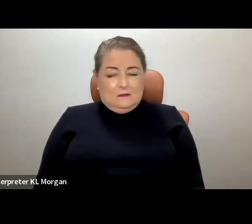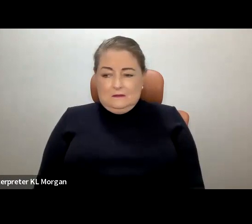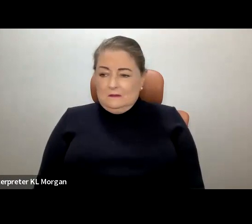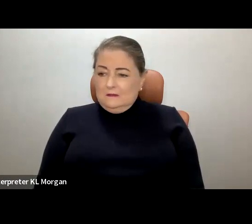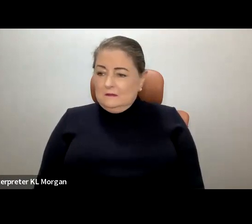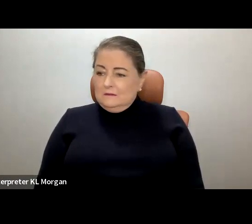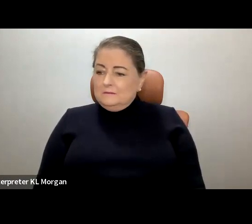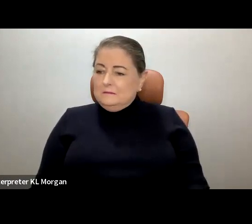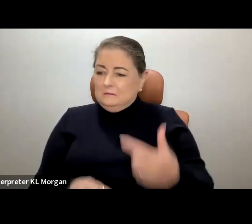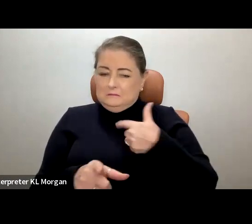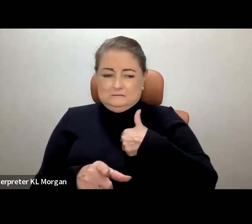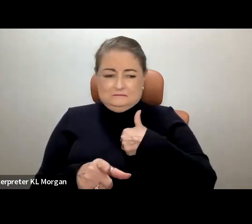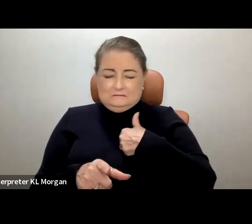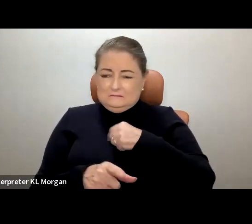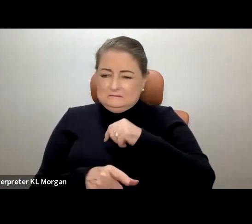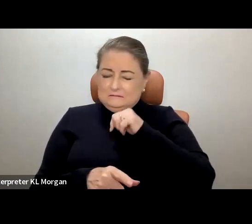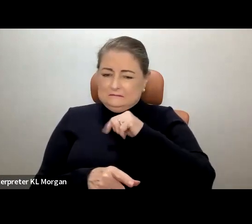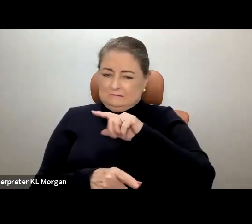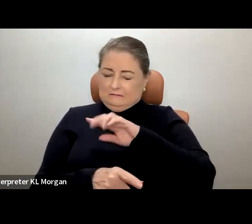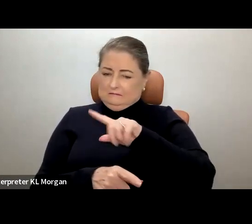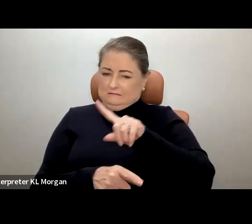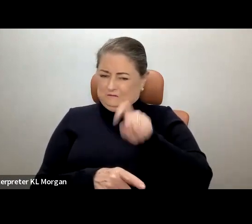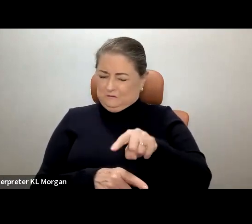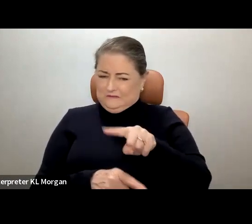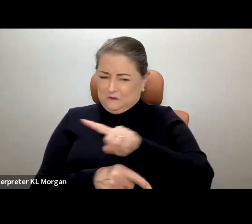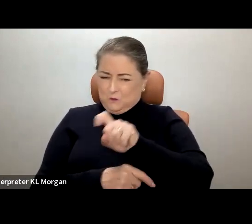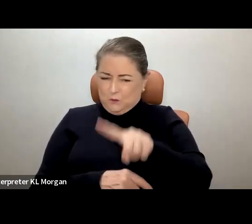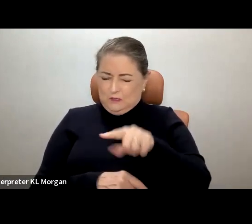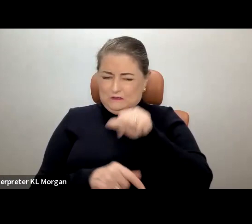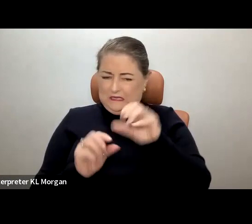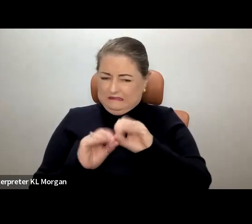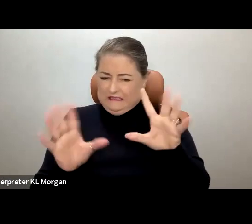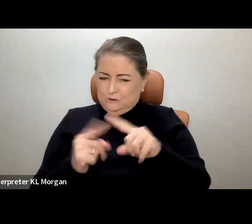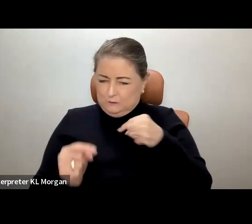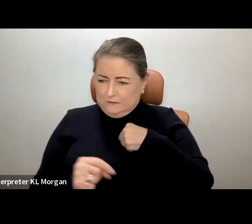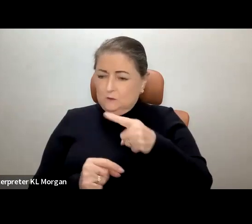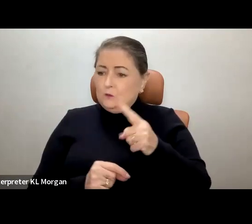Just I'm not sure what the question is. I'm sorry, if you could clarify. The question was, have you heard of any such